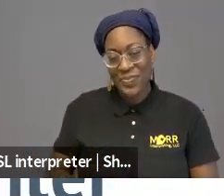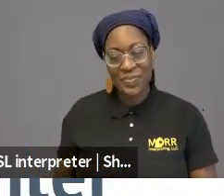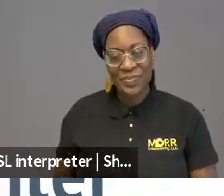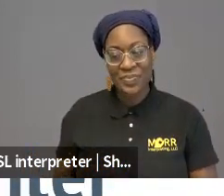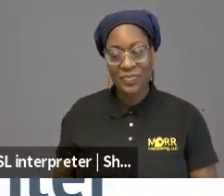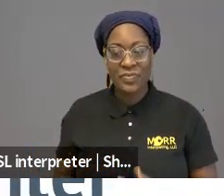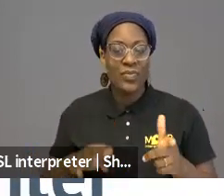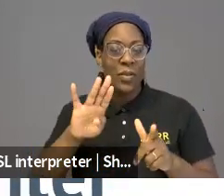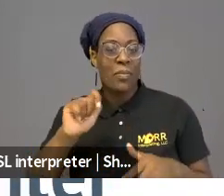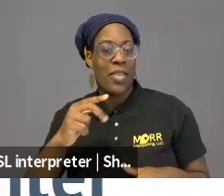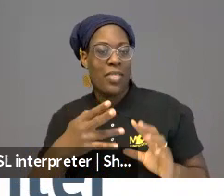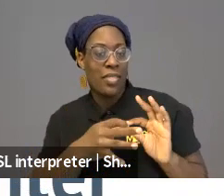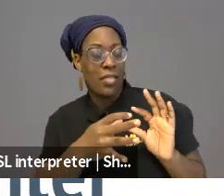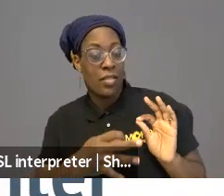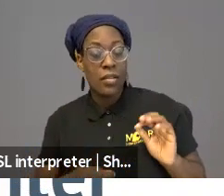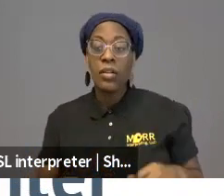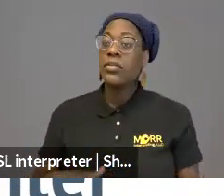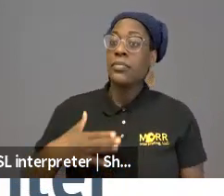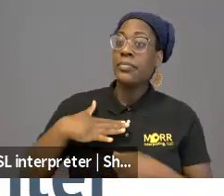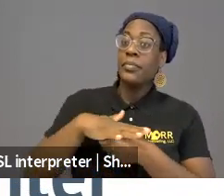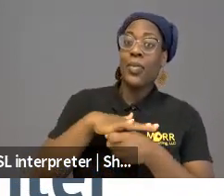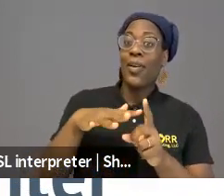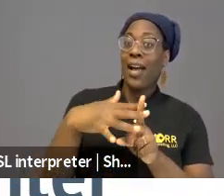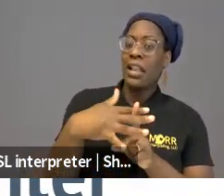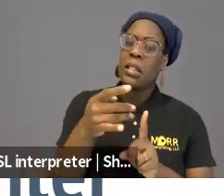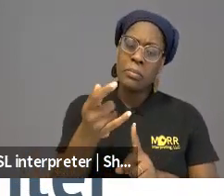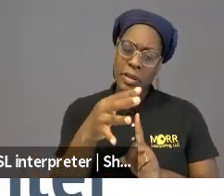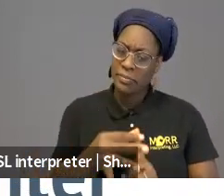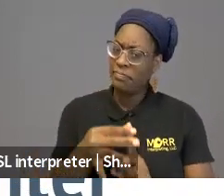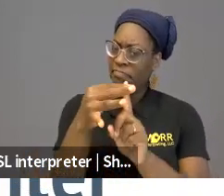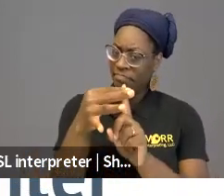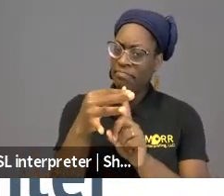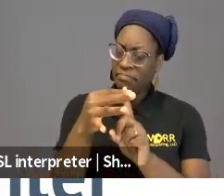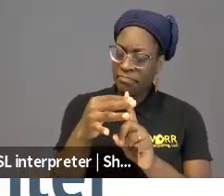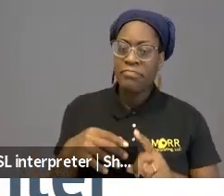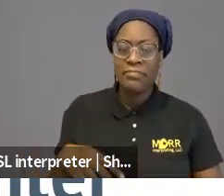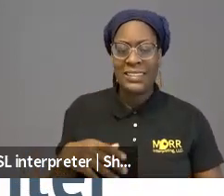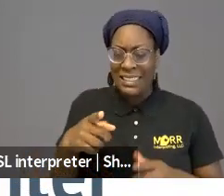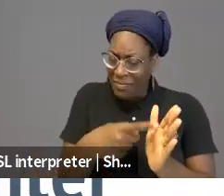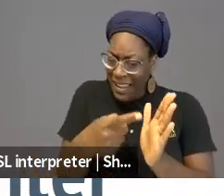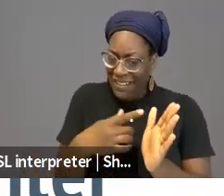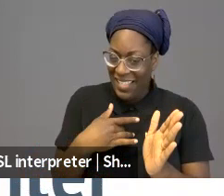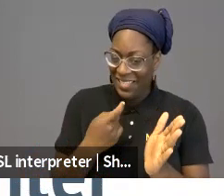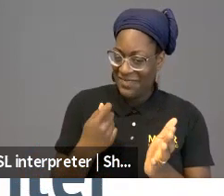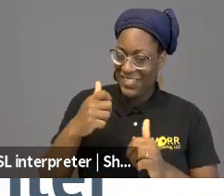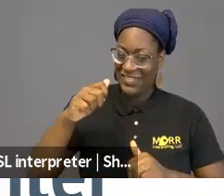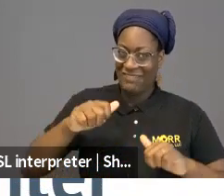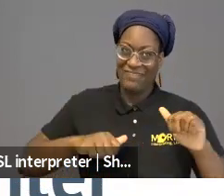My local context is unique in many ways, although it often feels strange to me [chuckles] since I've been with the Walden Writing Center for so long.